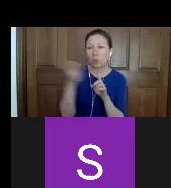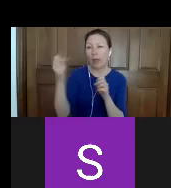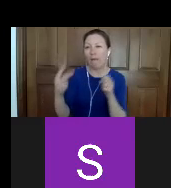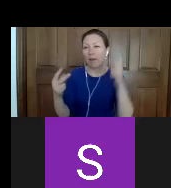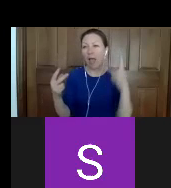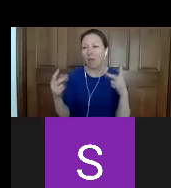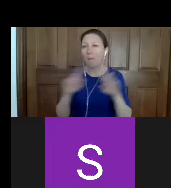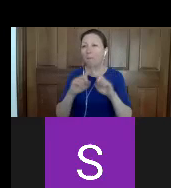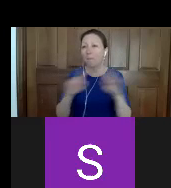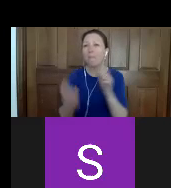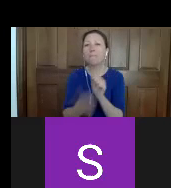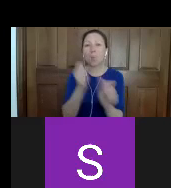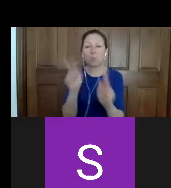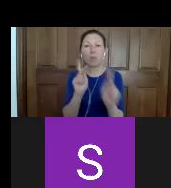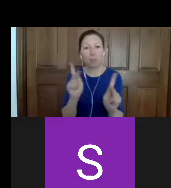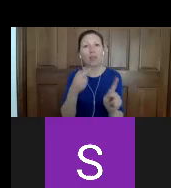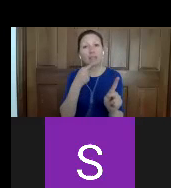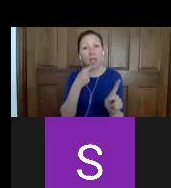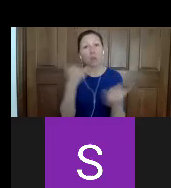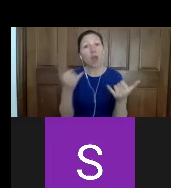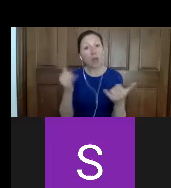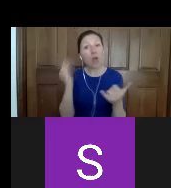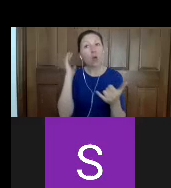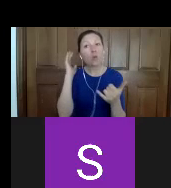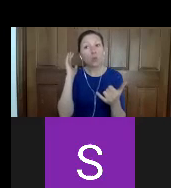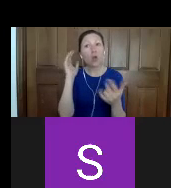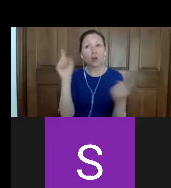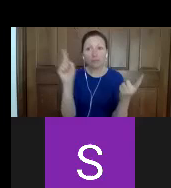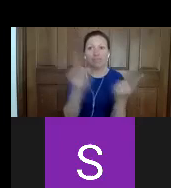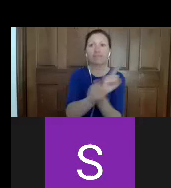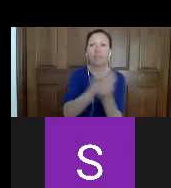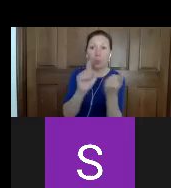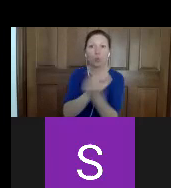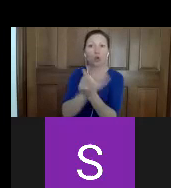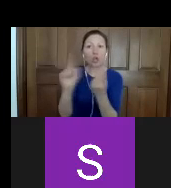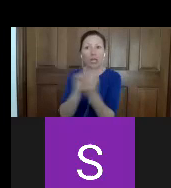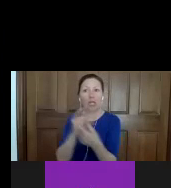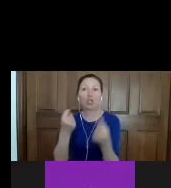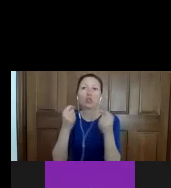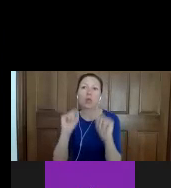63% of are you actively trying to expand your network and that's great. Networking is the